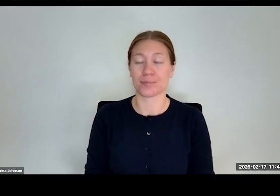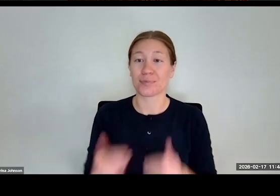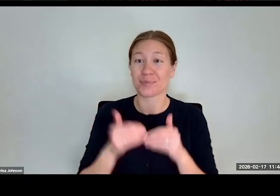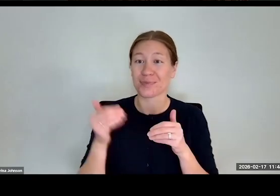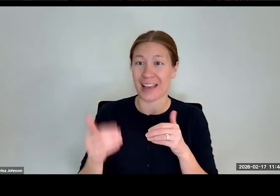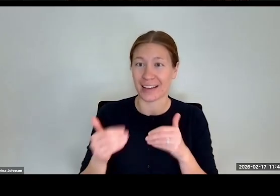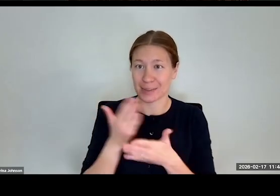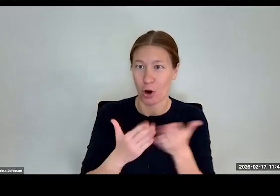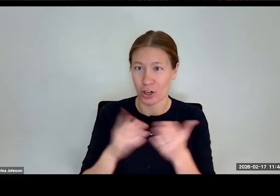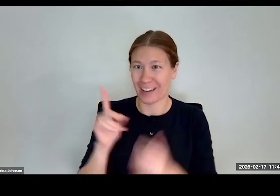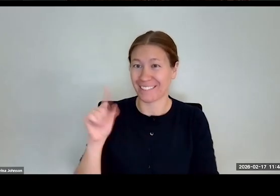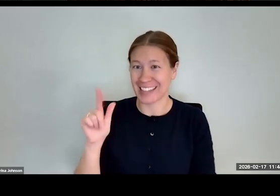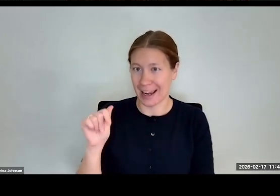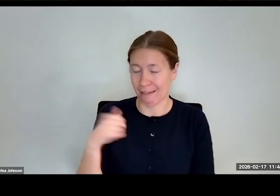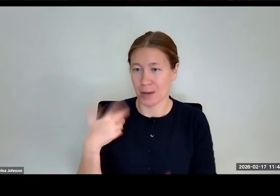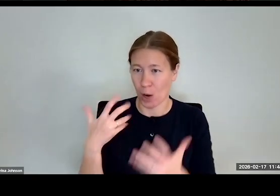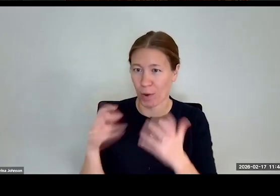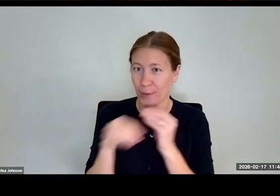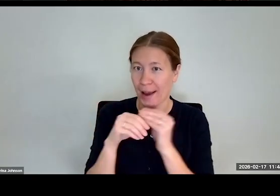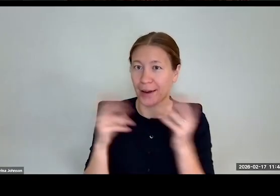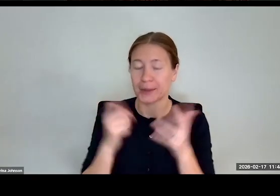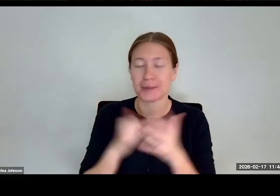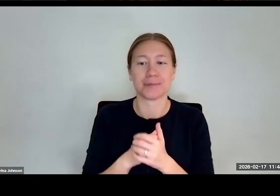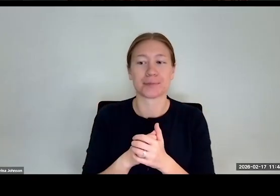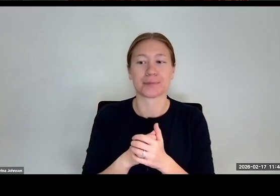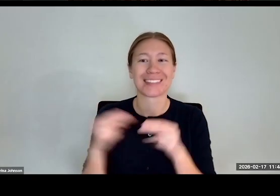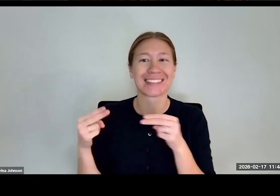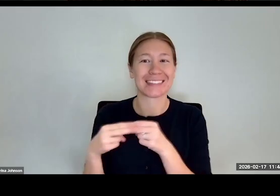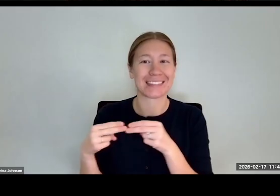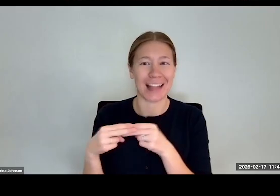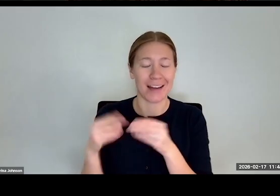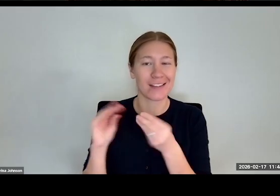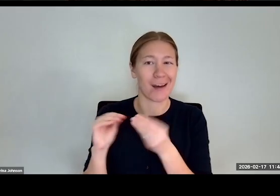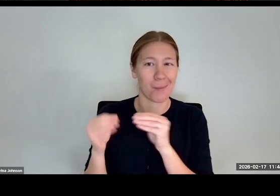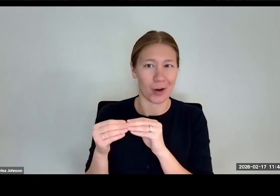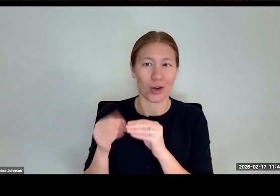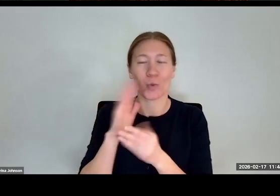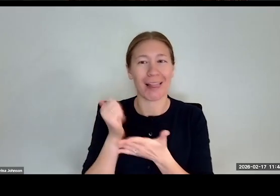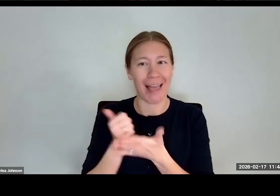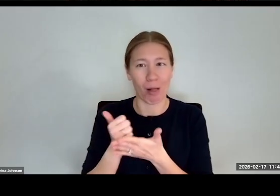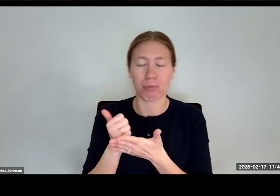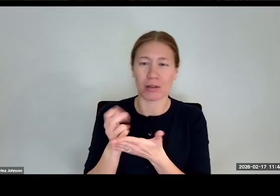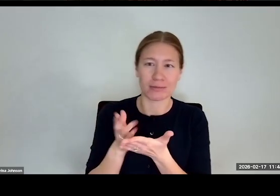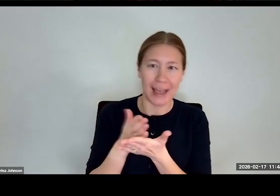to my slides here is a slide number. And again, this can help with navigation visually.